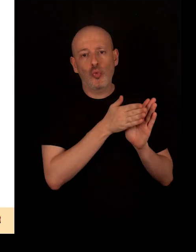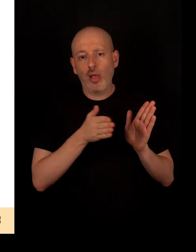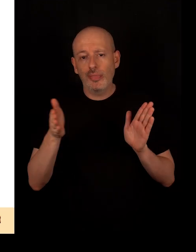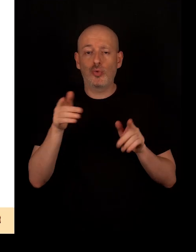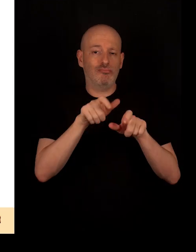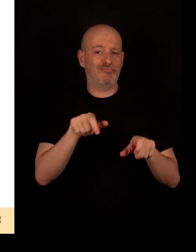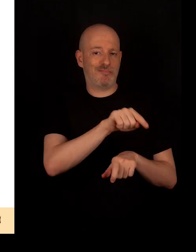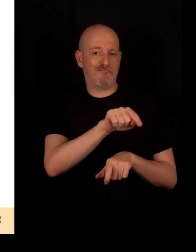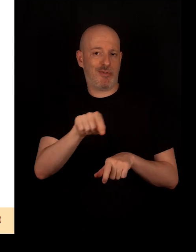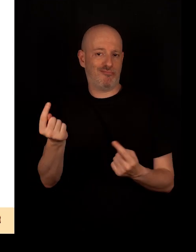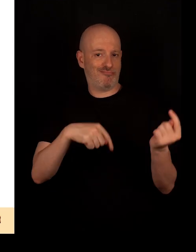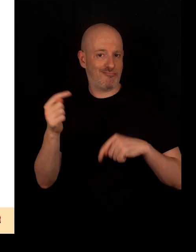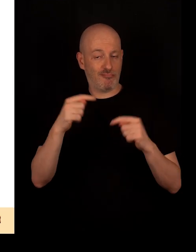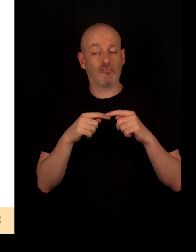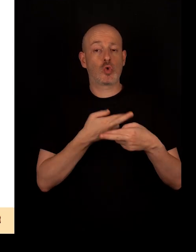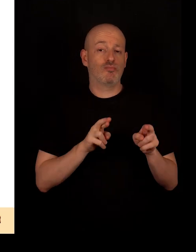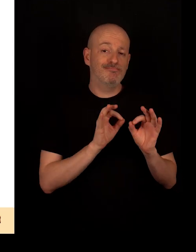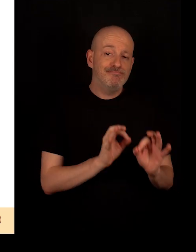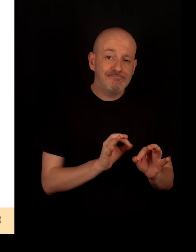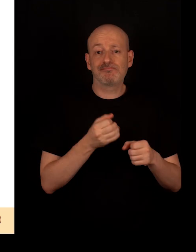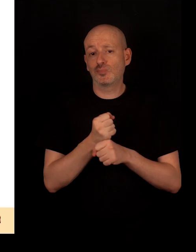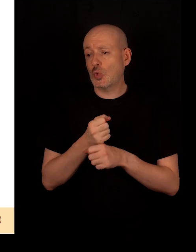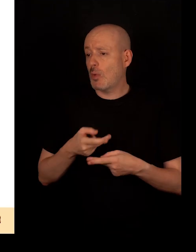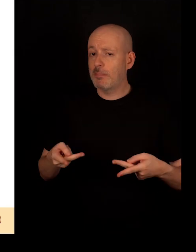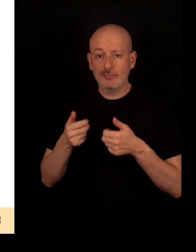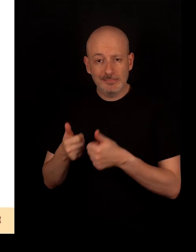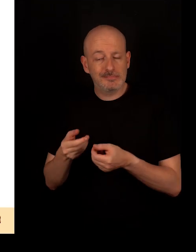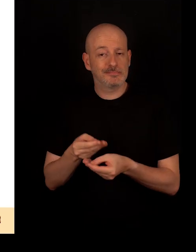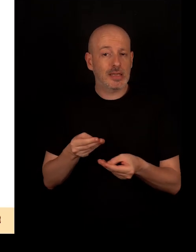to the residents, adequate rooms, workplaces, material